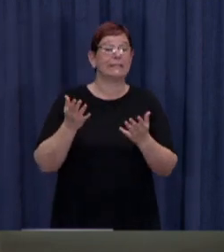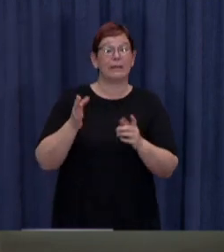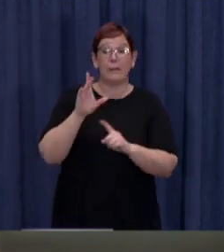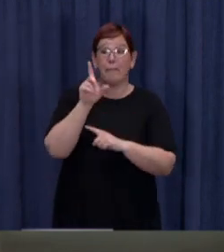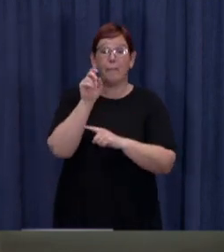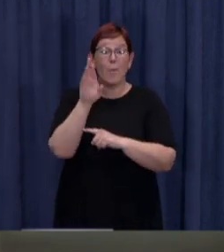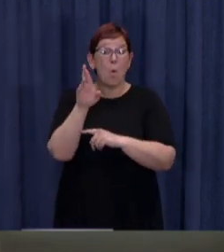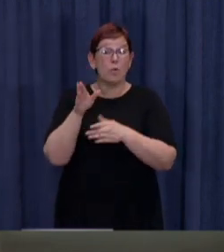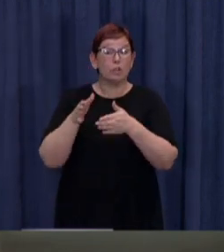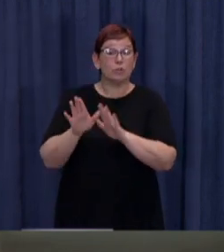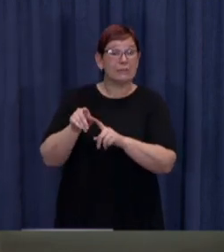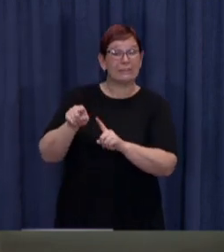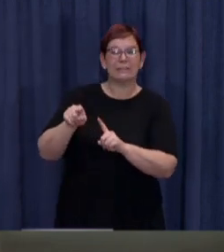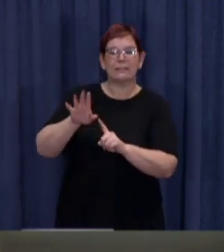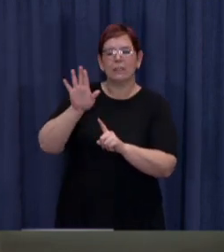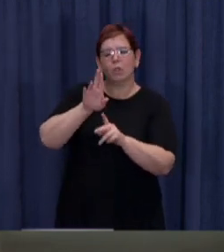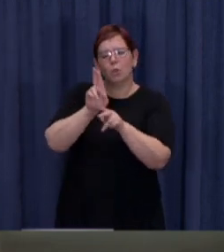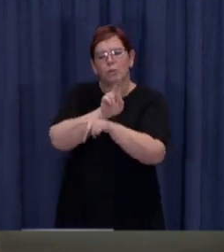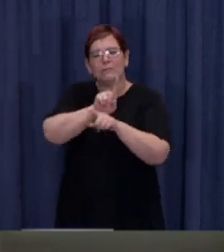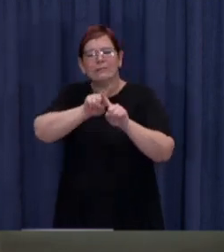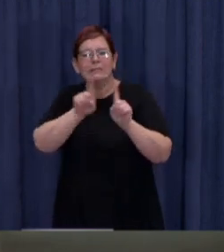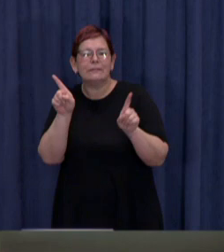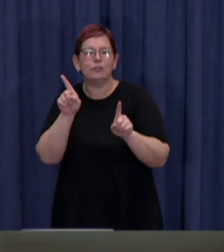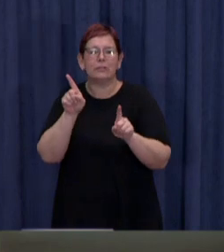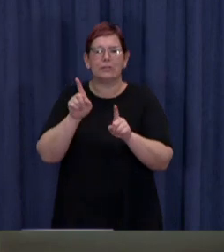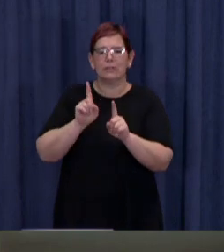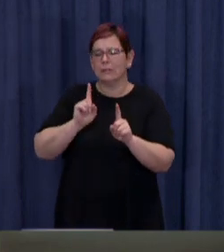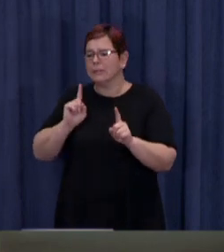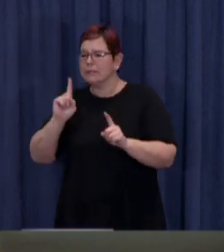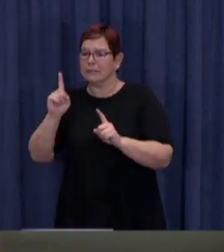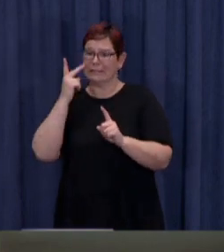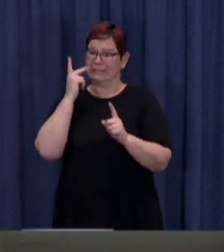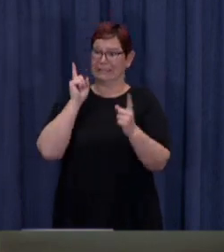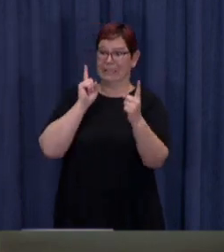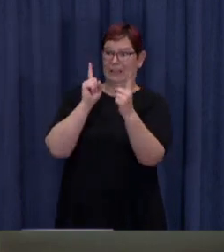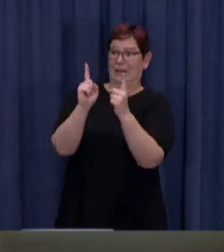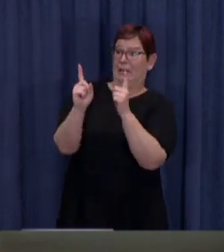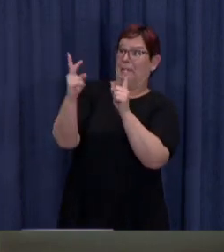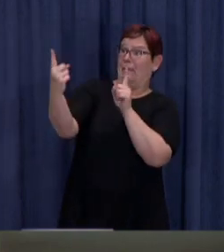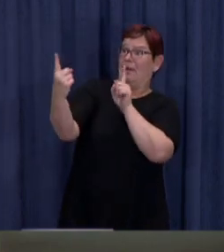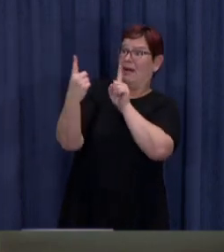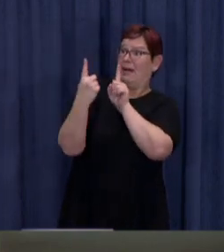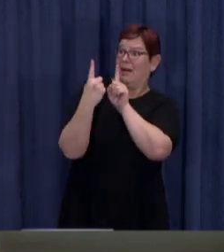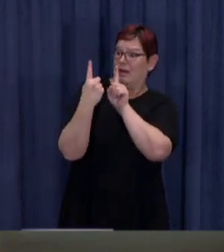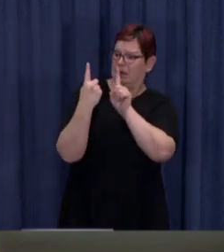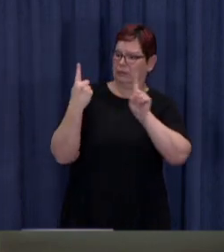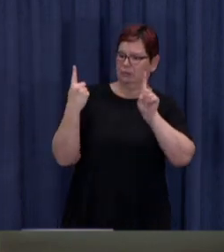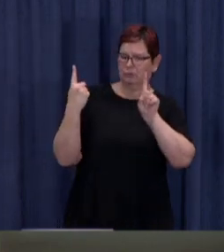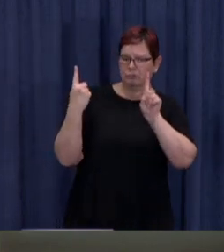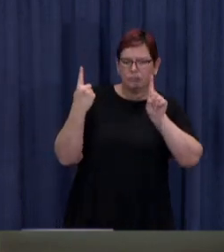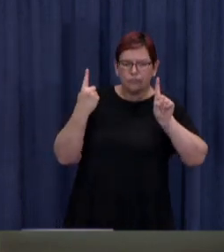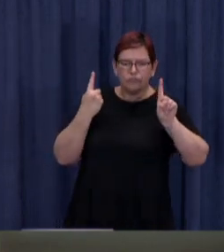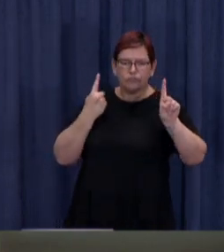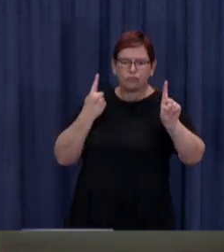neighbour across the street wave at them don't cross the street you know wave at them and say hi but stay away from them because this is just what we're gonna